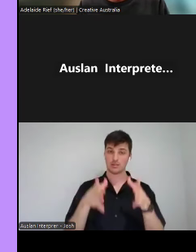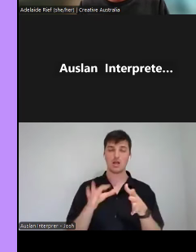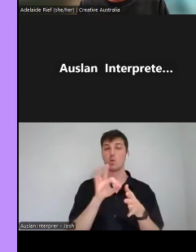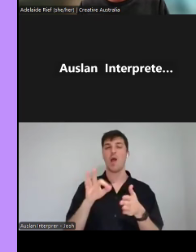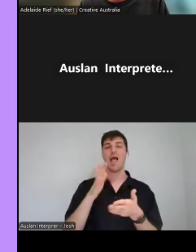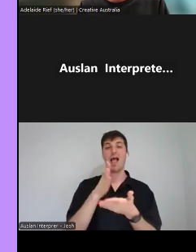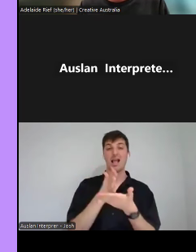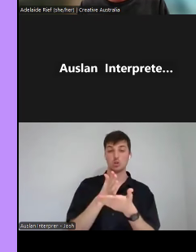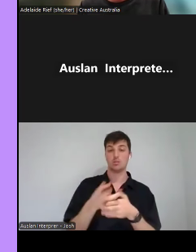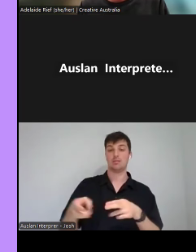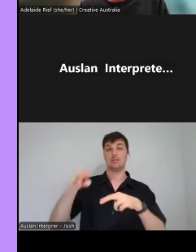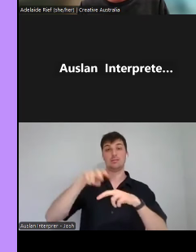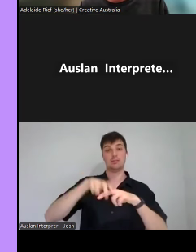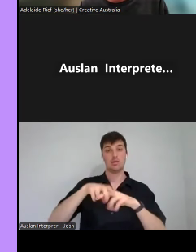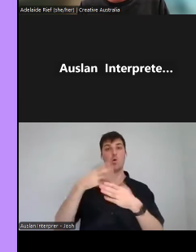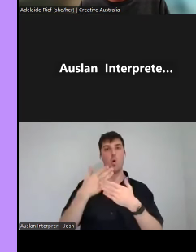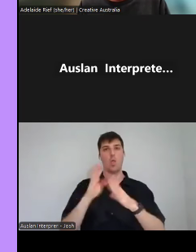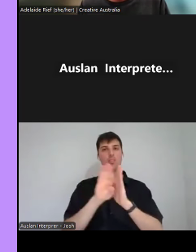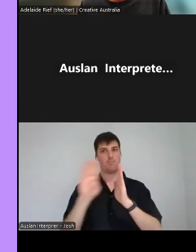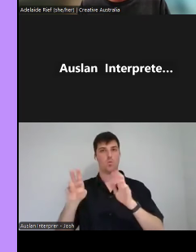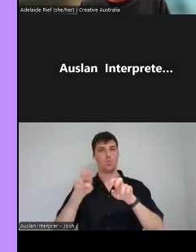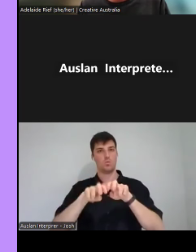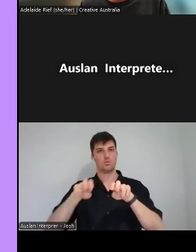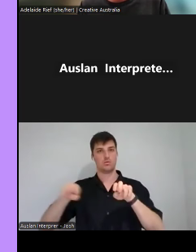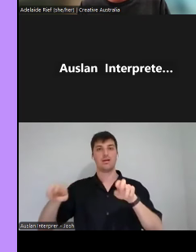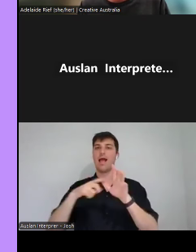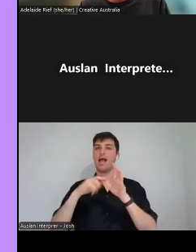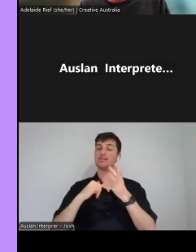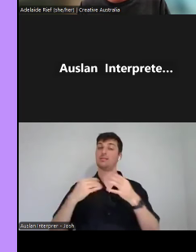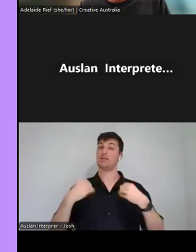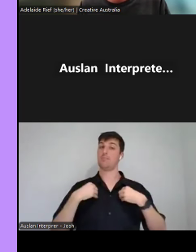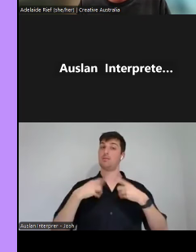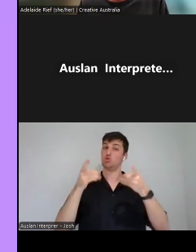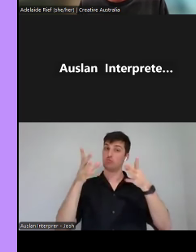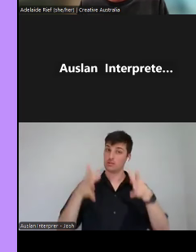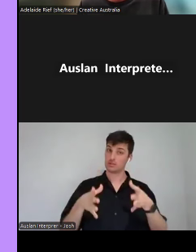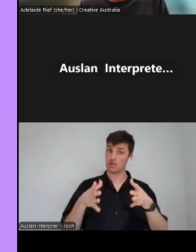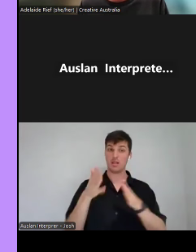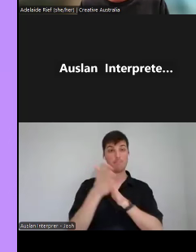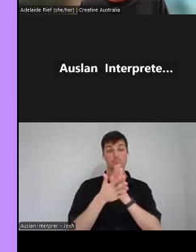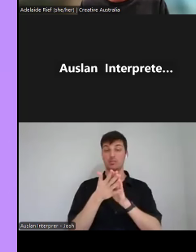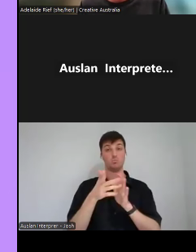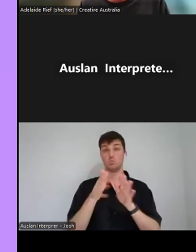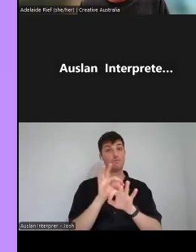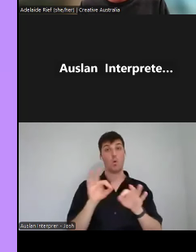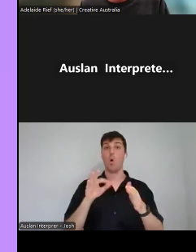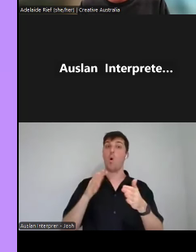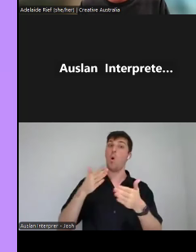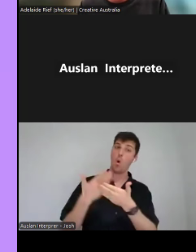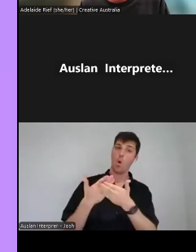on that Board as a company Director, then you have not been on a Board and, therefore, you would be